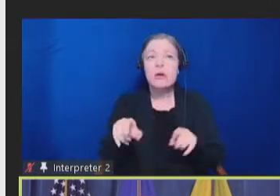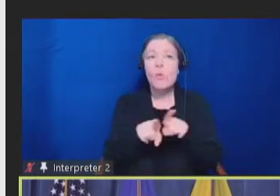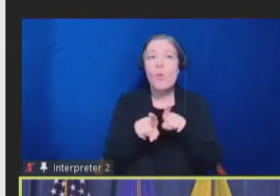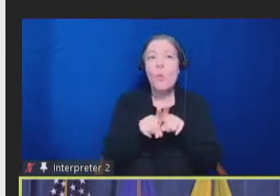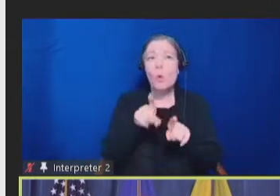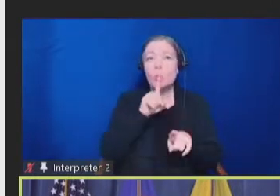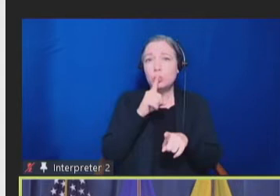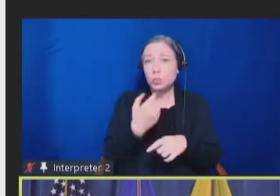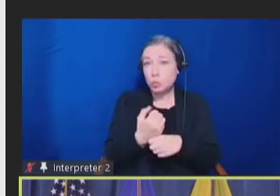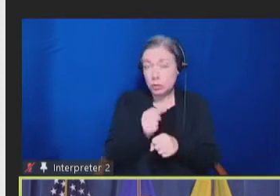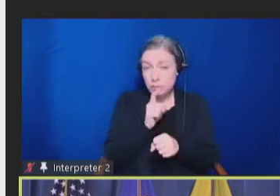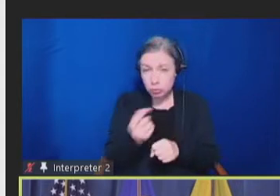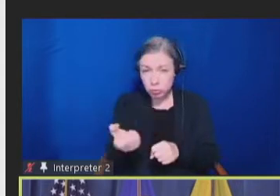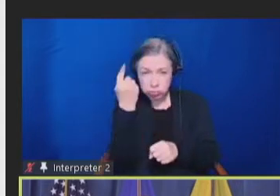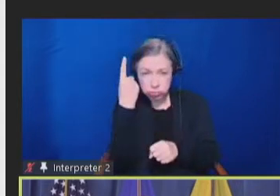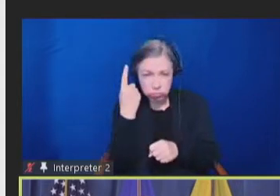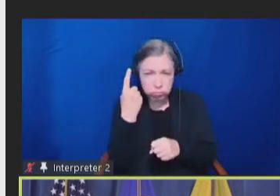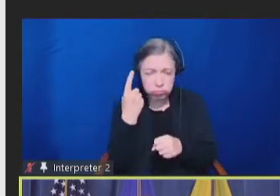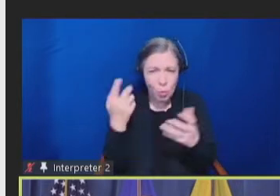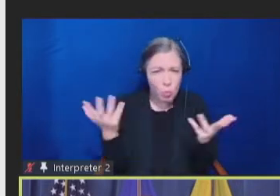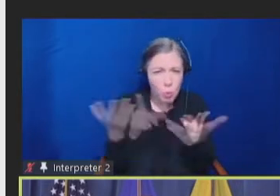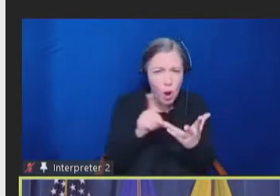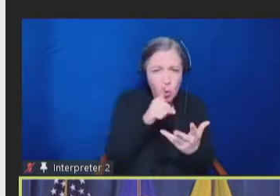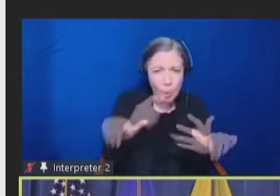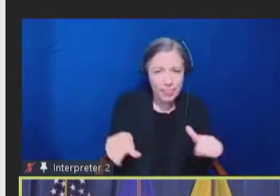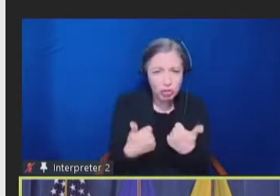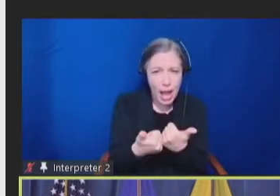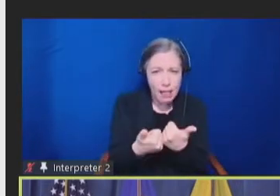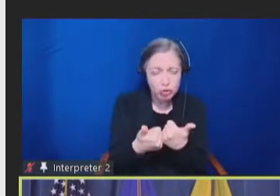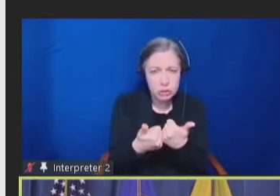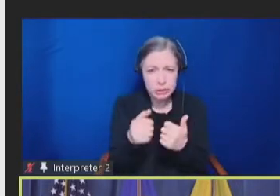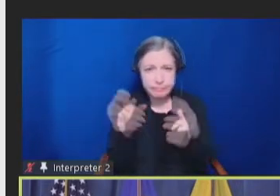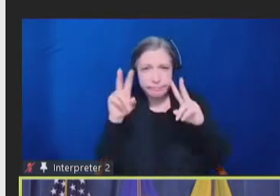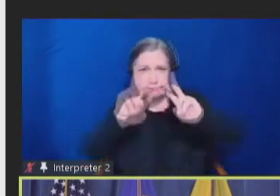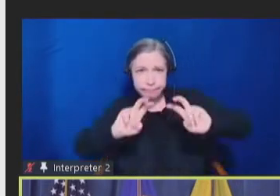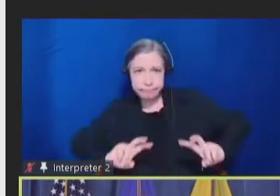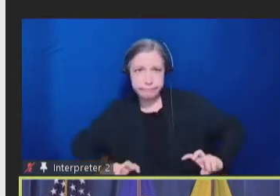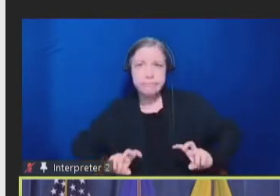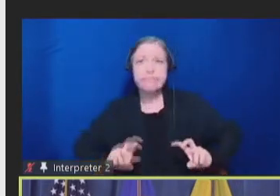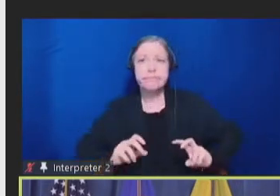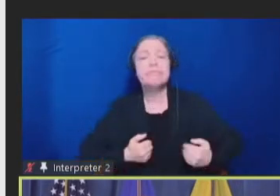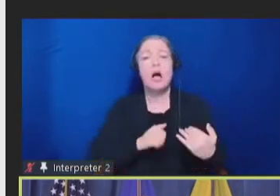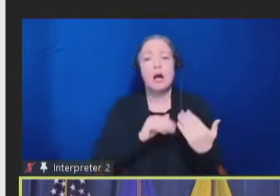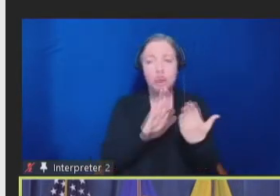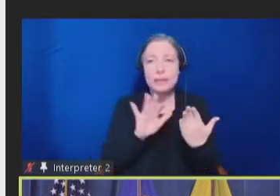challenges, minimize preventable vaccine-related adverse events, and improve all the individual